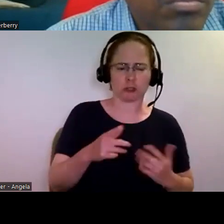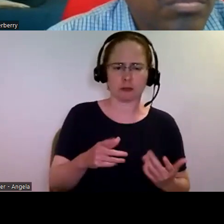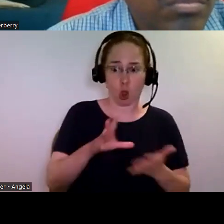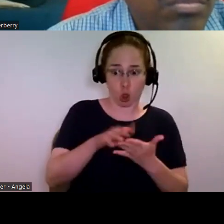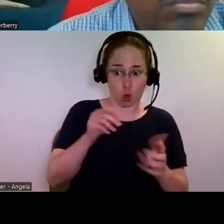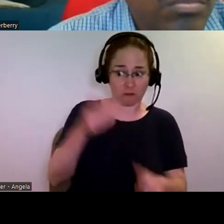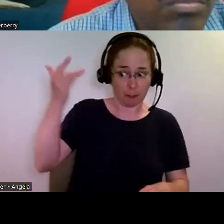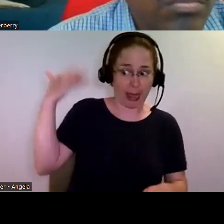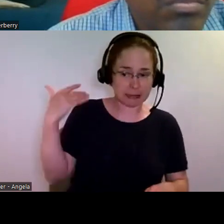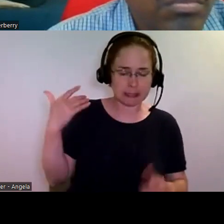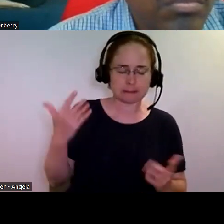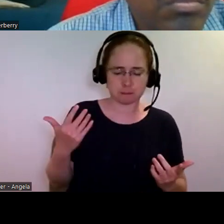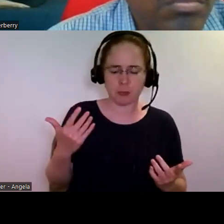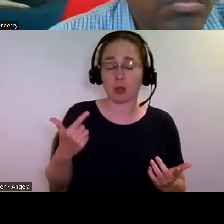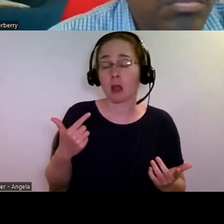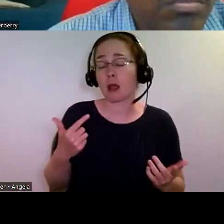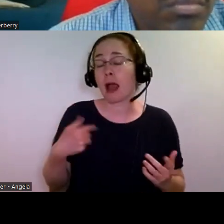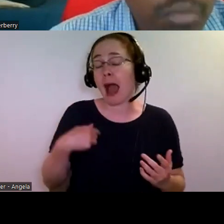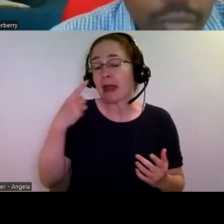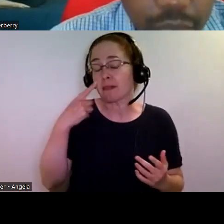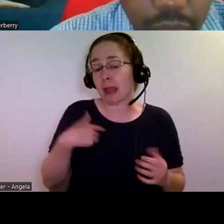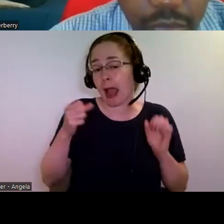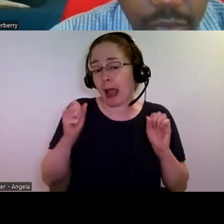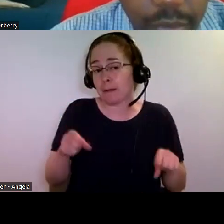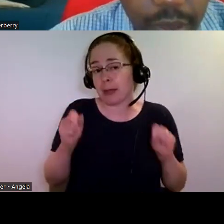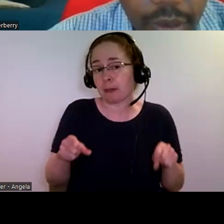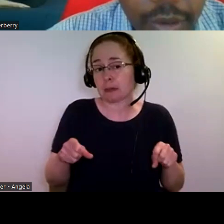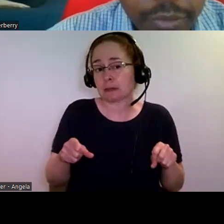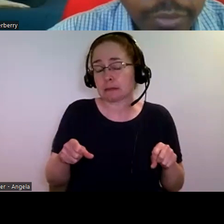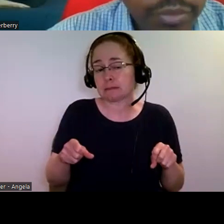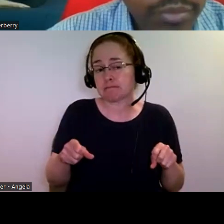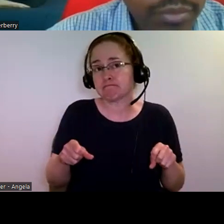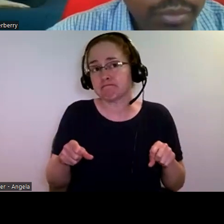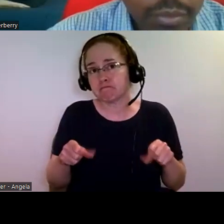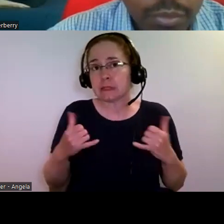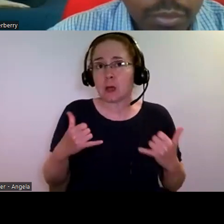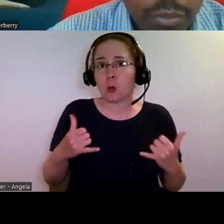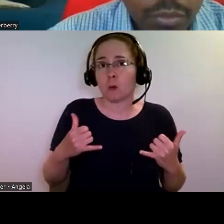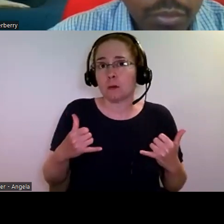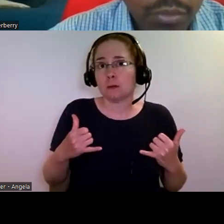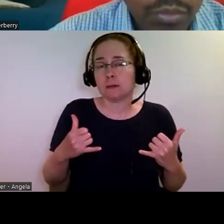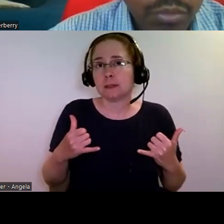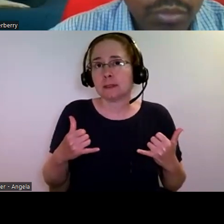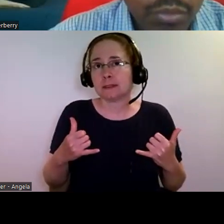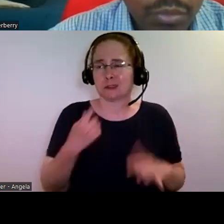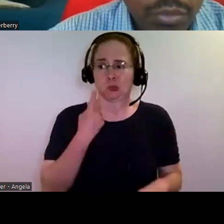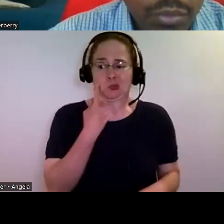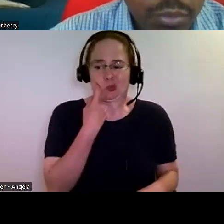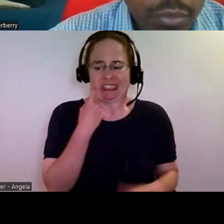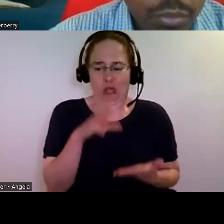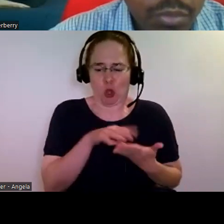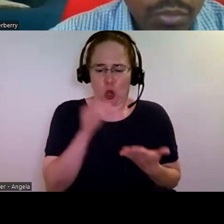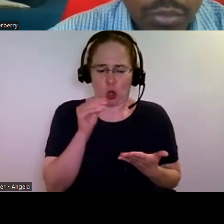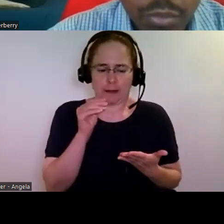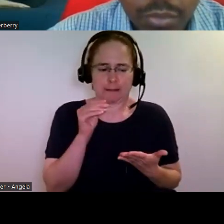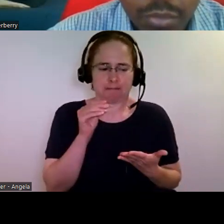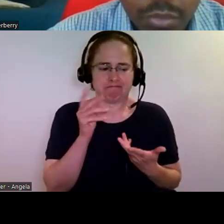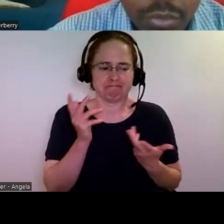the past I think I'm able to -- something that I'm learning recently is you know what how